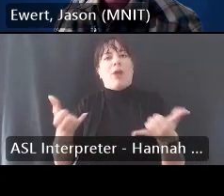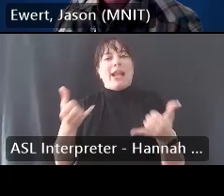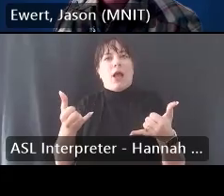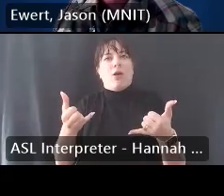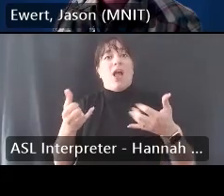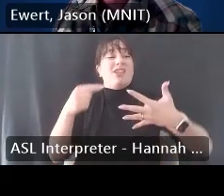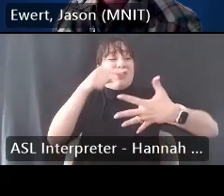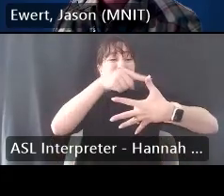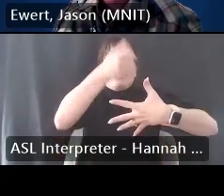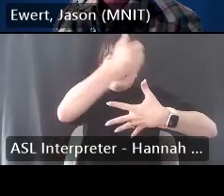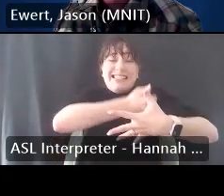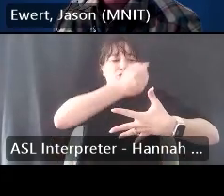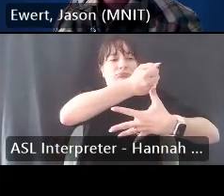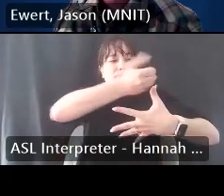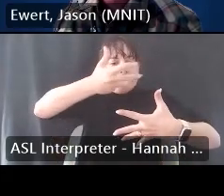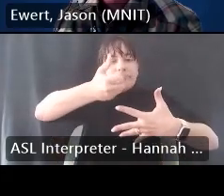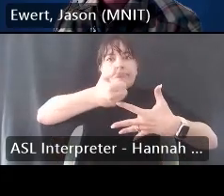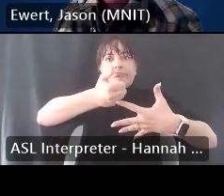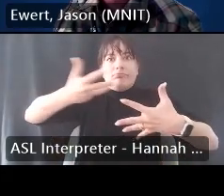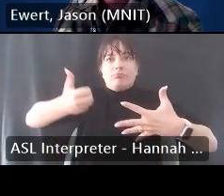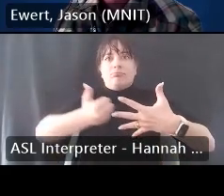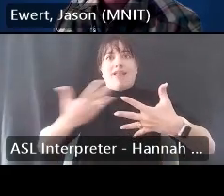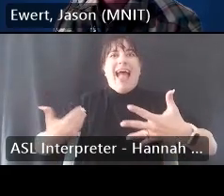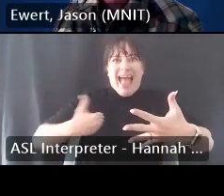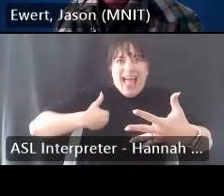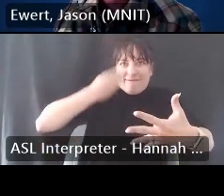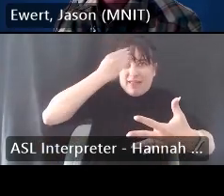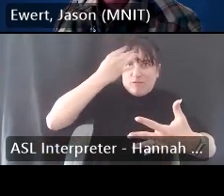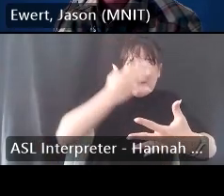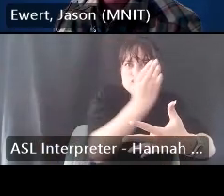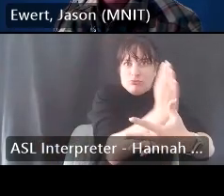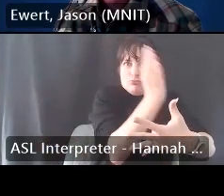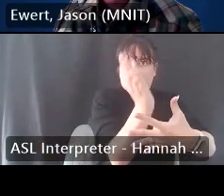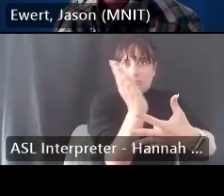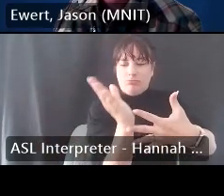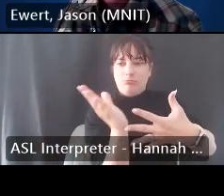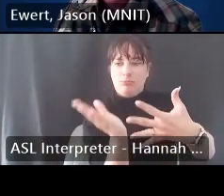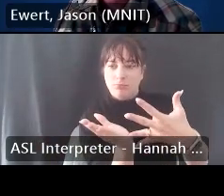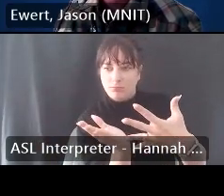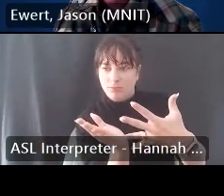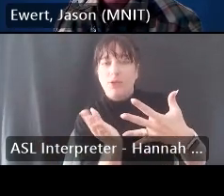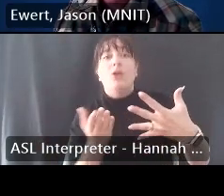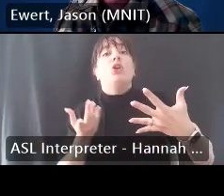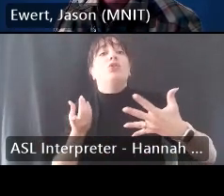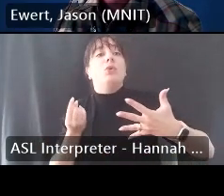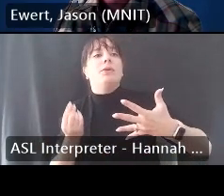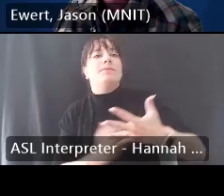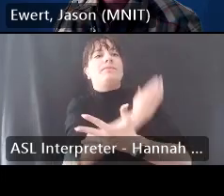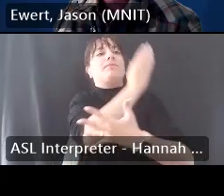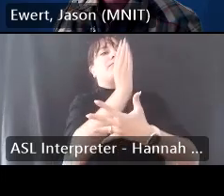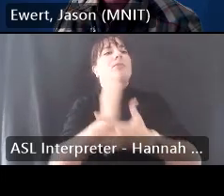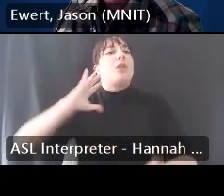So in between those headings, then what I would do, and I will try this now is-- Cumulative impacts mapping and analysis platform,